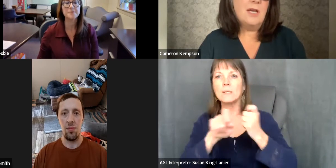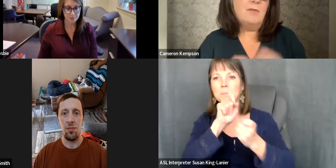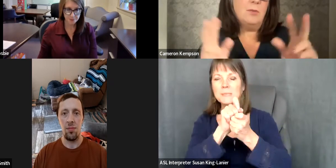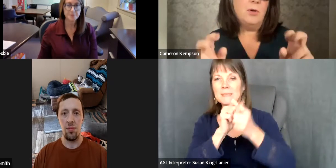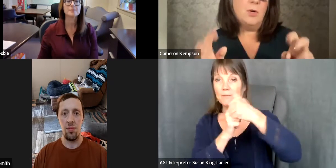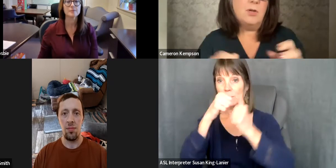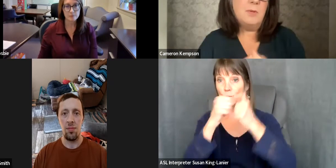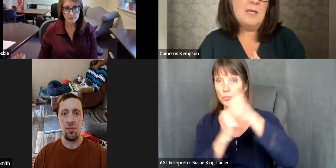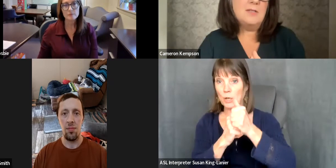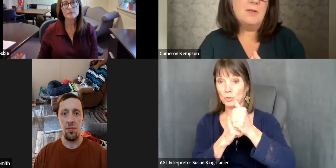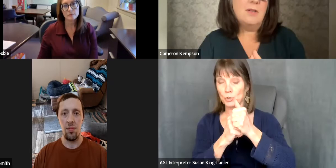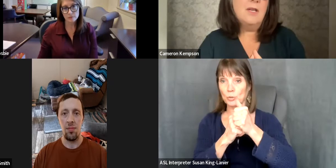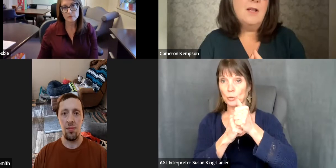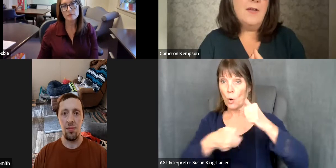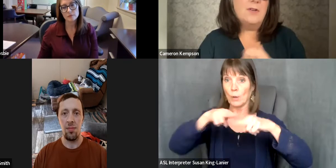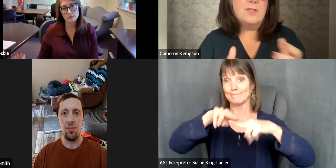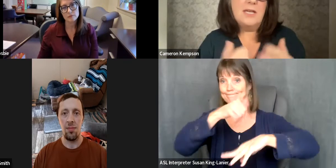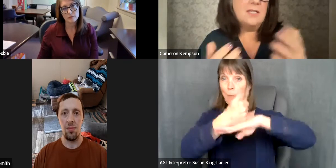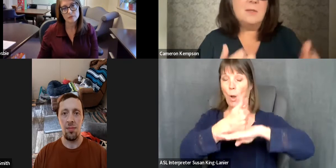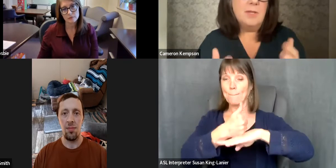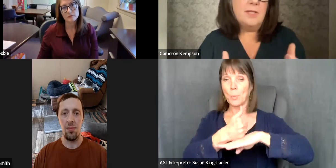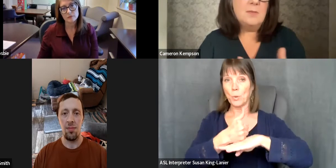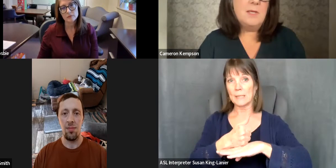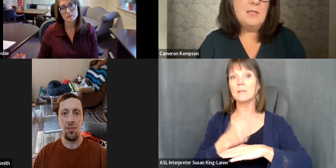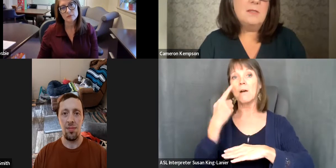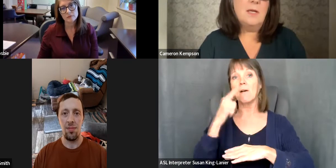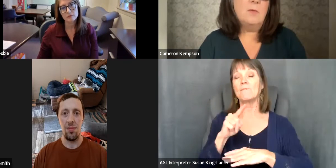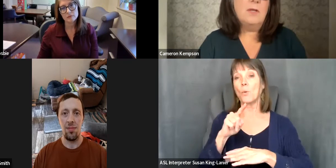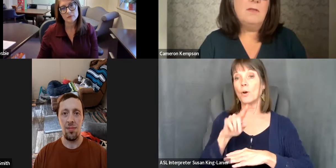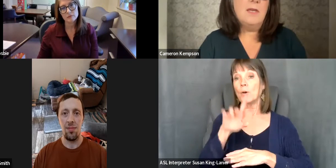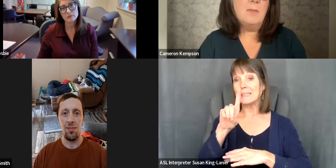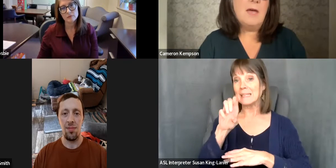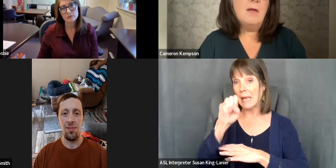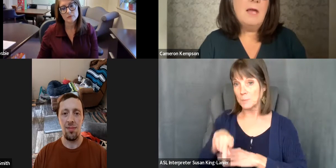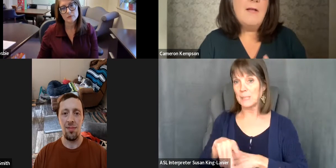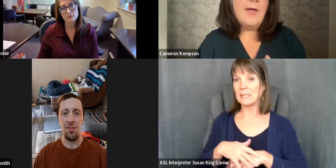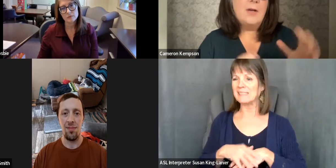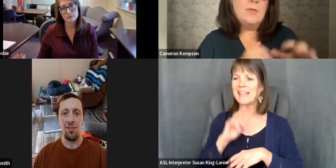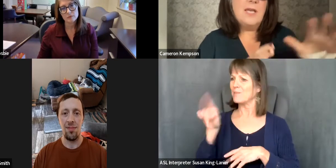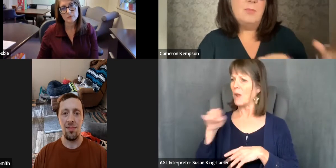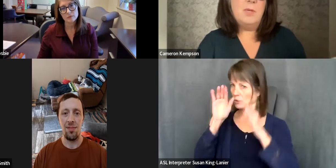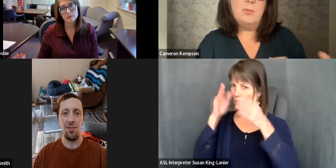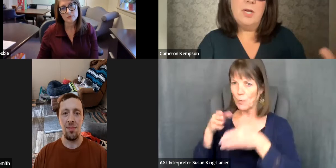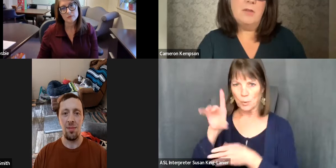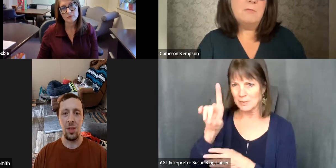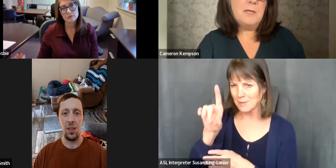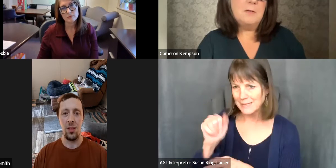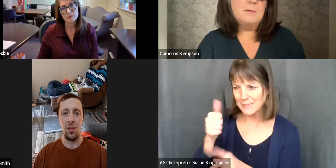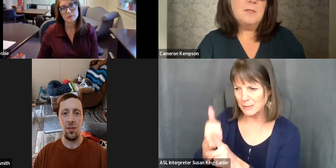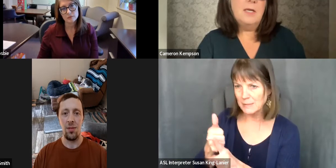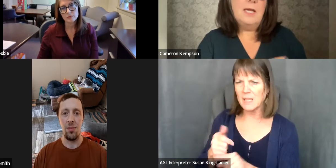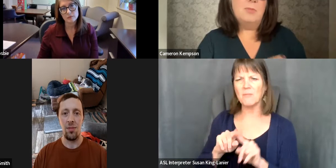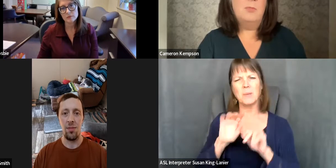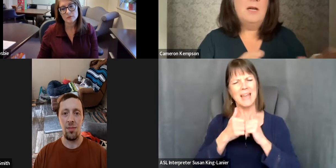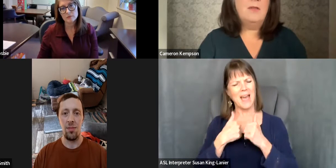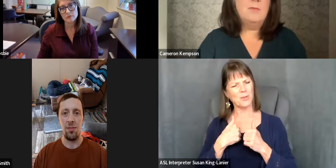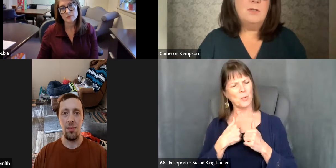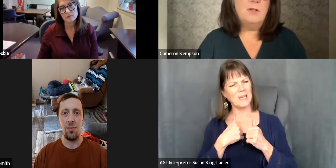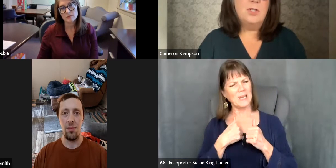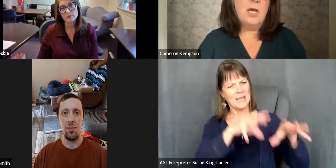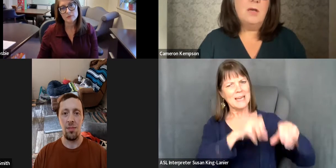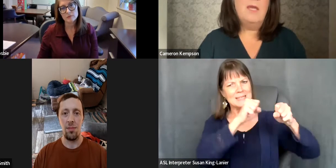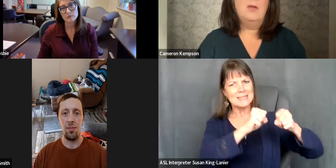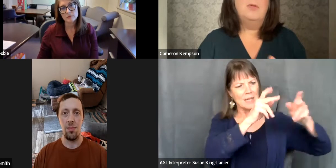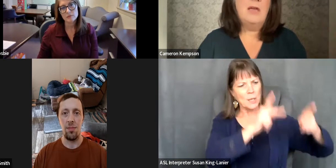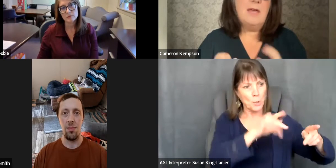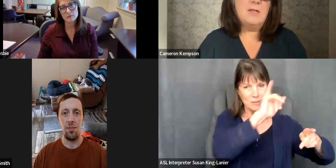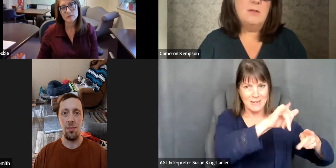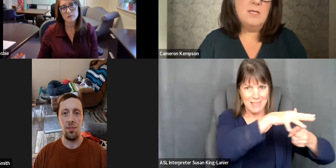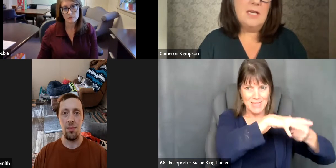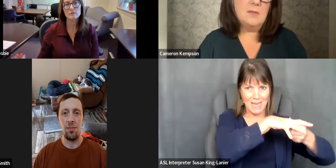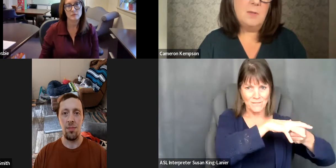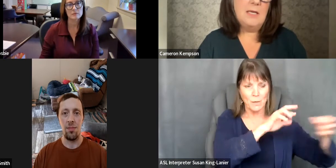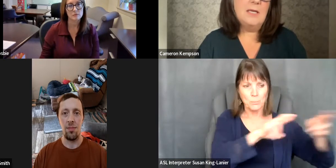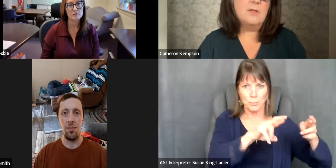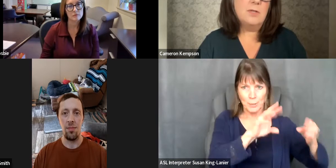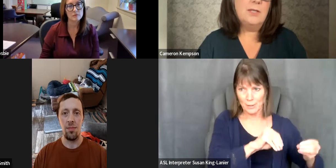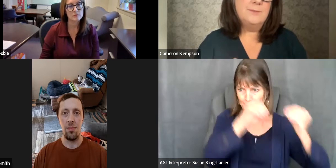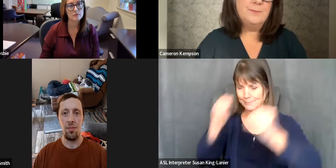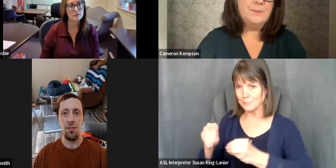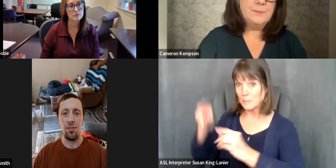Cameron Kempson: It's kind of the bookwork piece, or the understanding Disabilities piece. And really thinking about, How do we take people in other fields and prepare them to do their job and apply that to the Dsp industry.